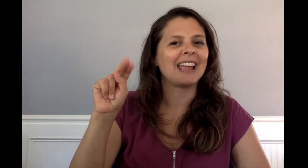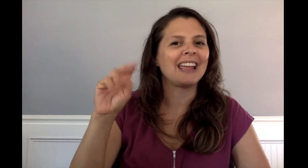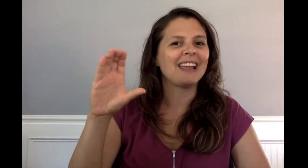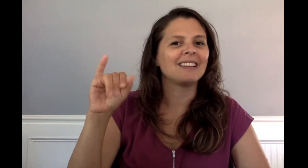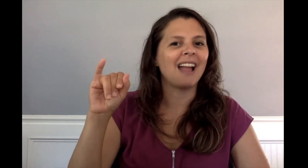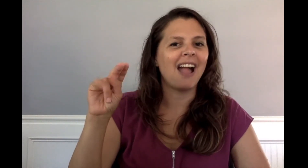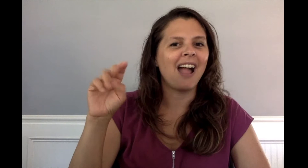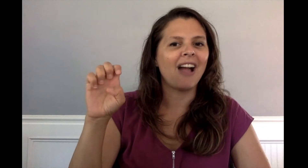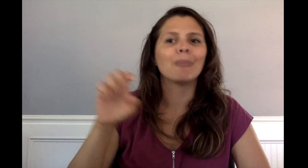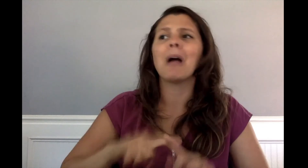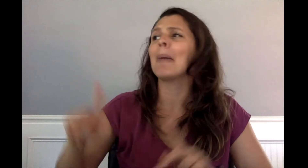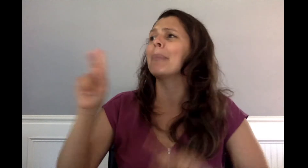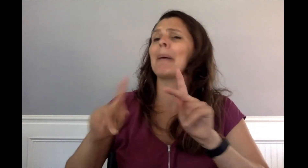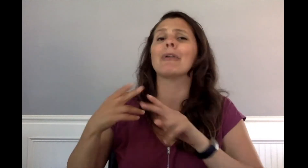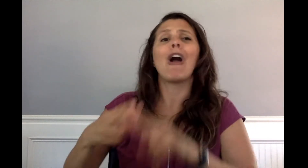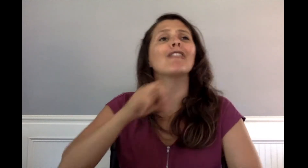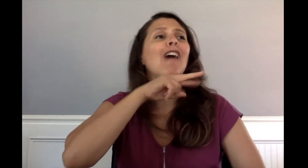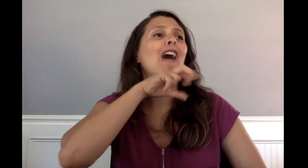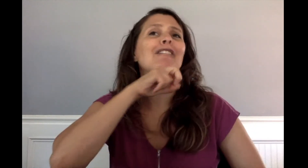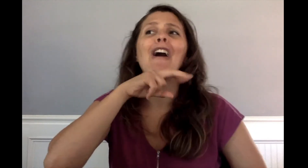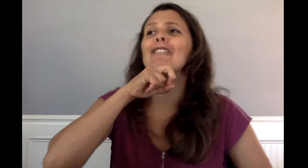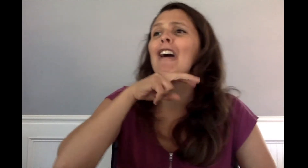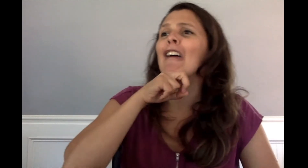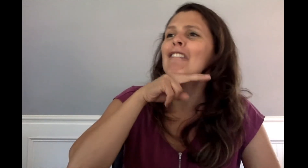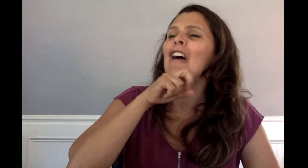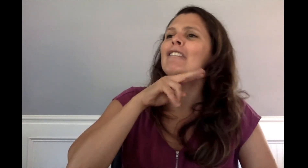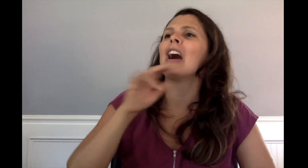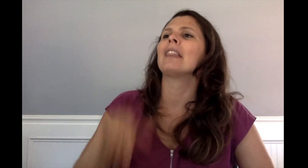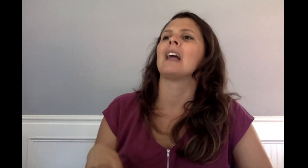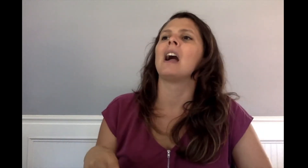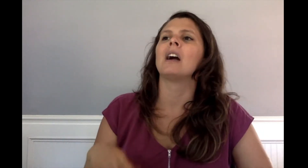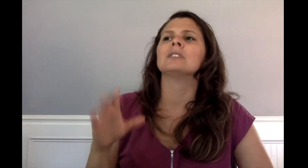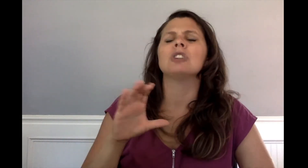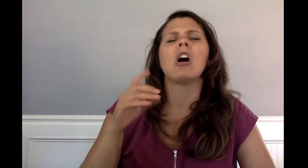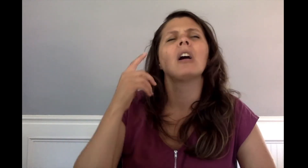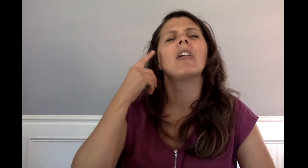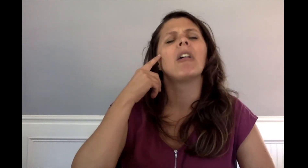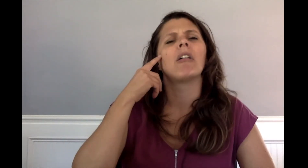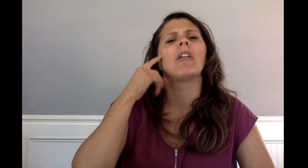Like Frog was a nickname for Francine.